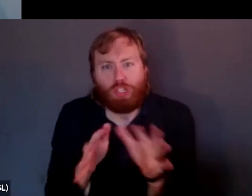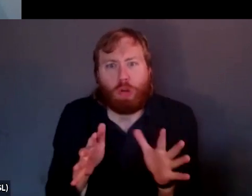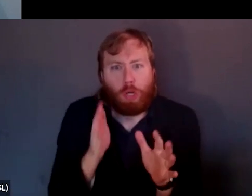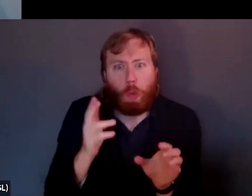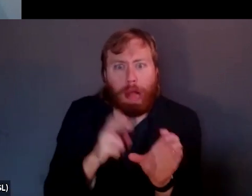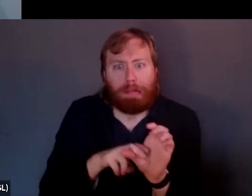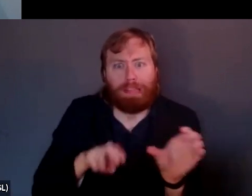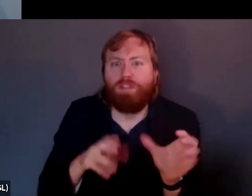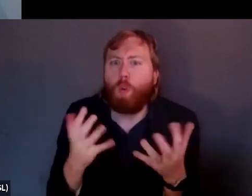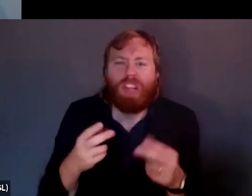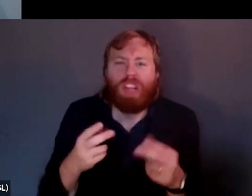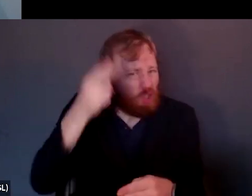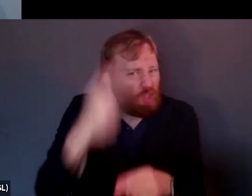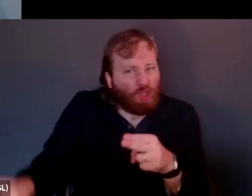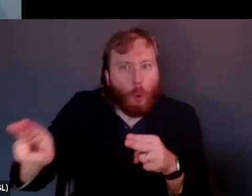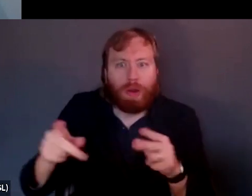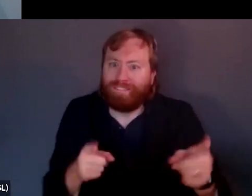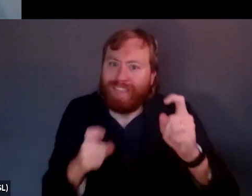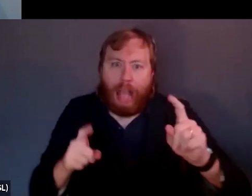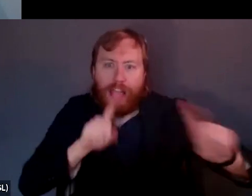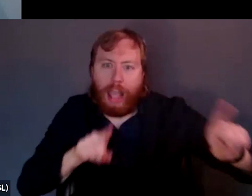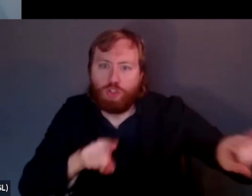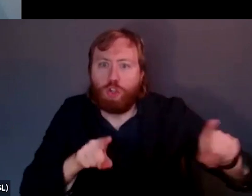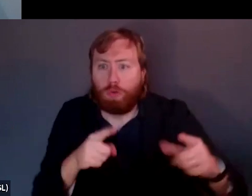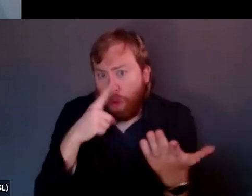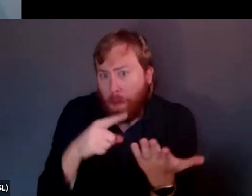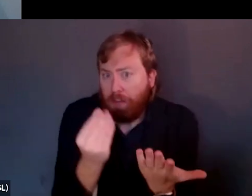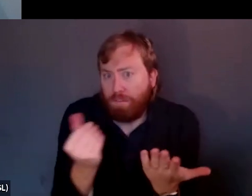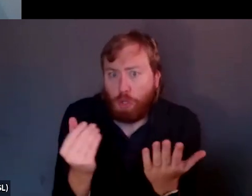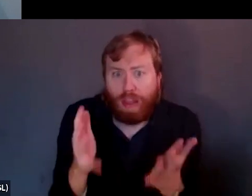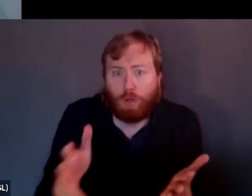and see if we can just answer a few real quick, if that's all right, and then we'll wrap off.